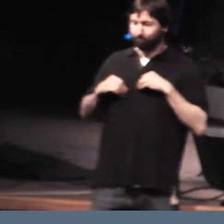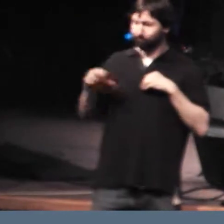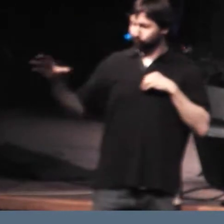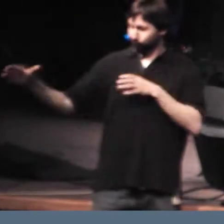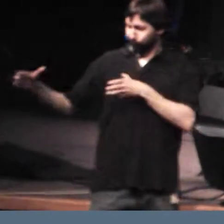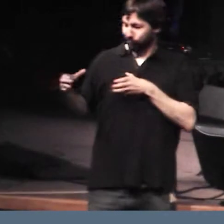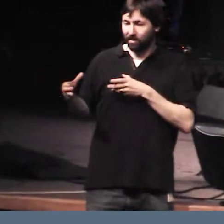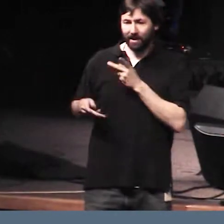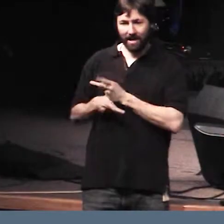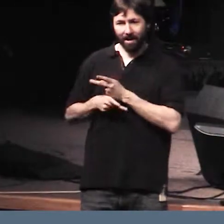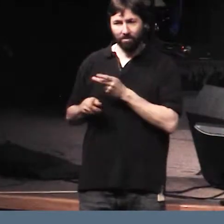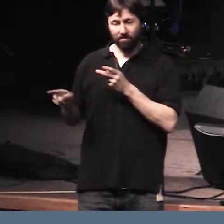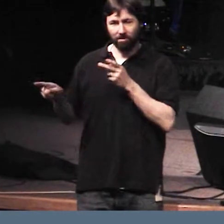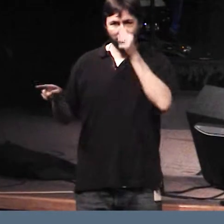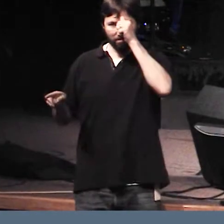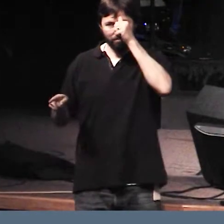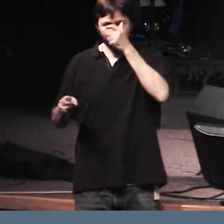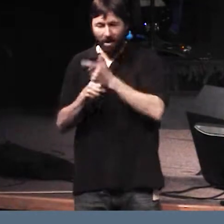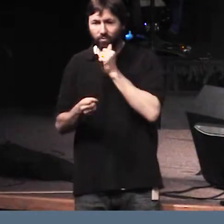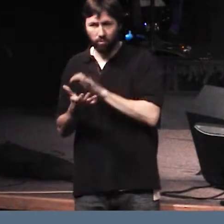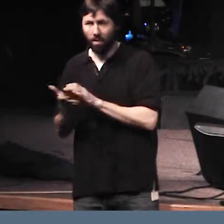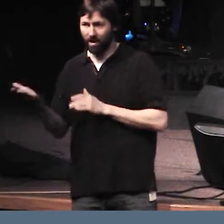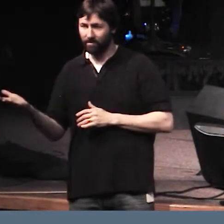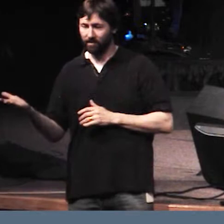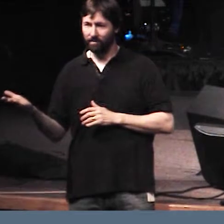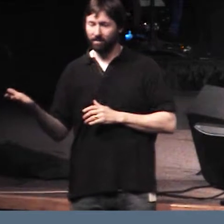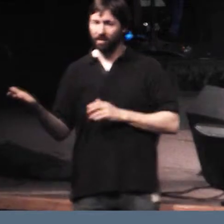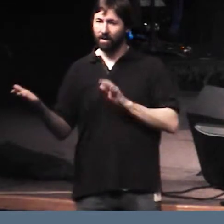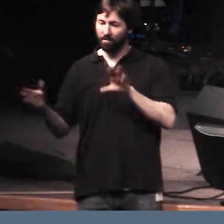and so God laid this out and in fact God had this provisional also